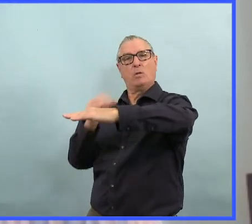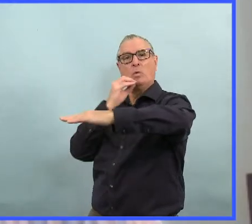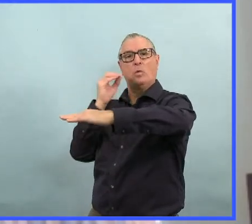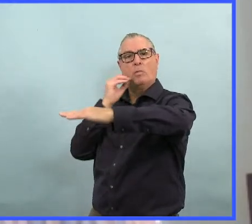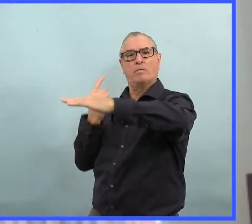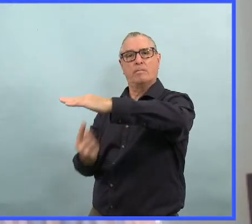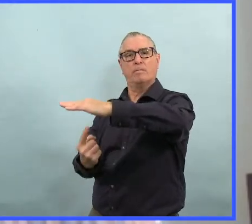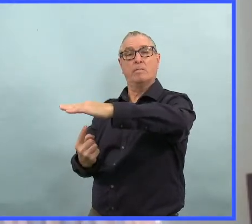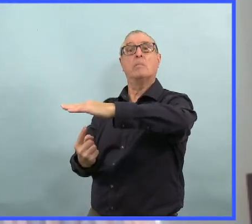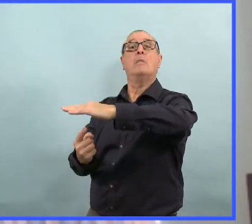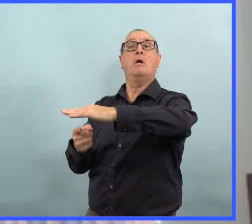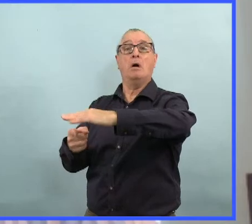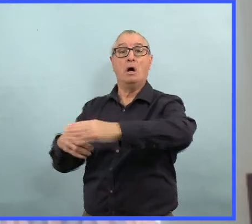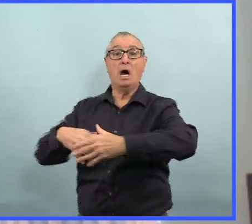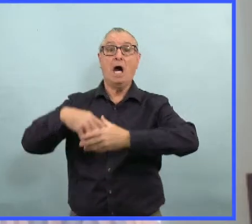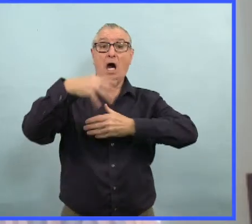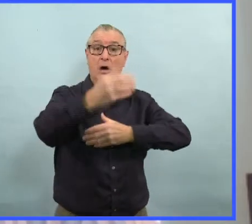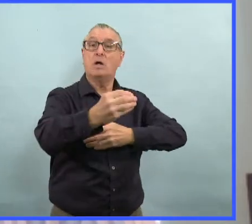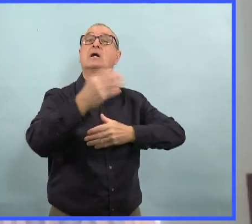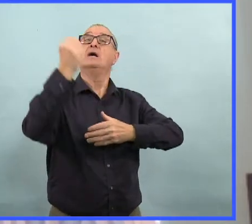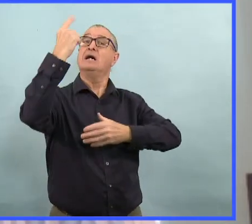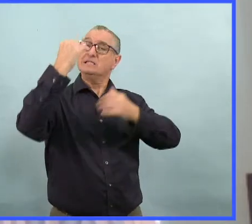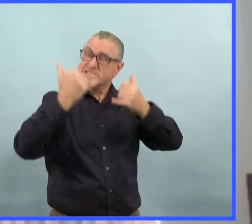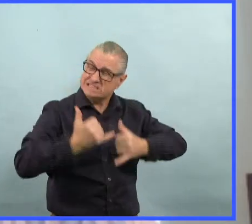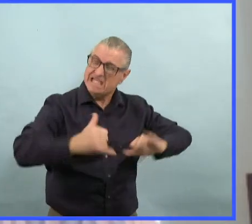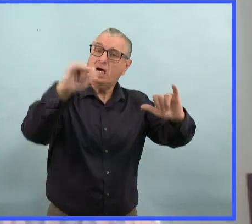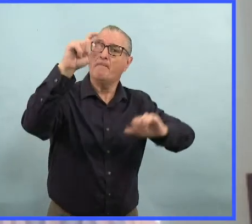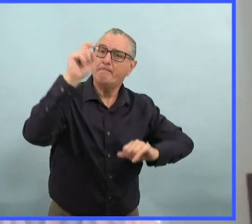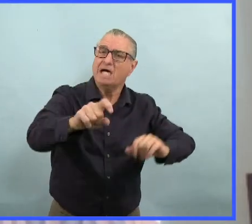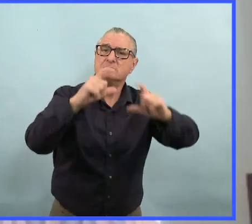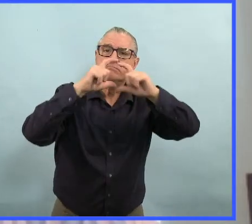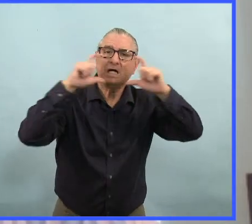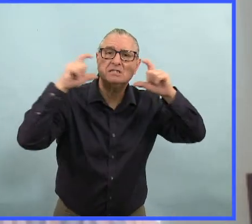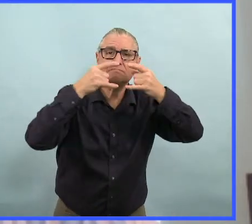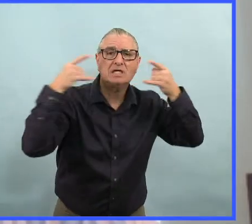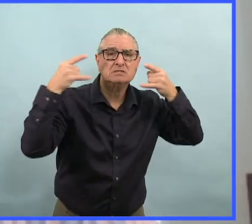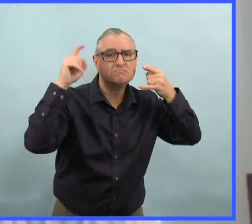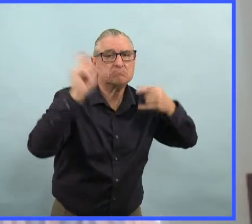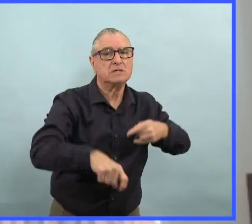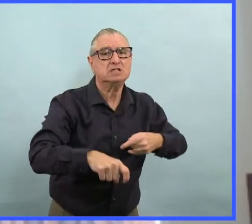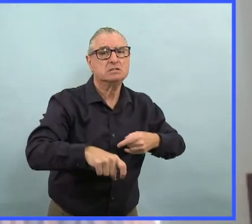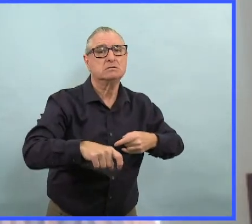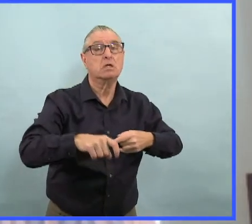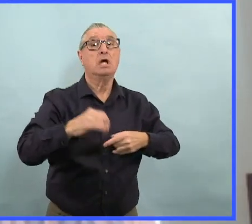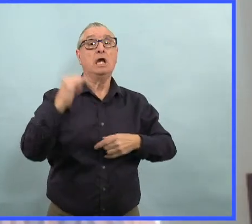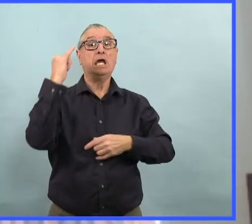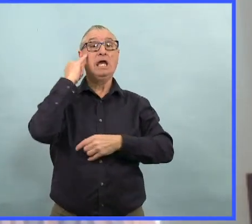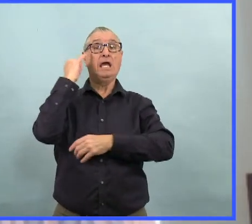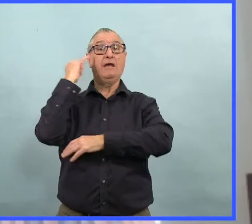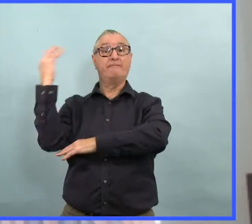that that risk is not zero but when we have such widespread transmission and so many cases so many